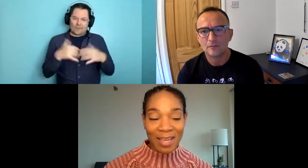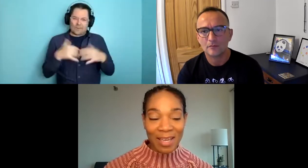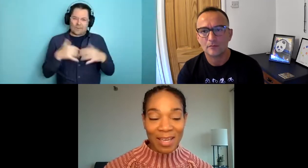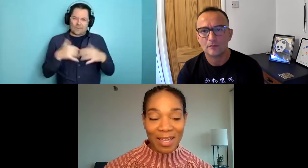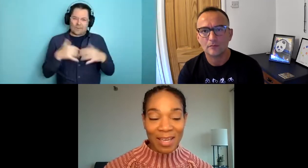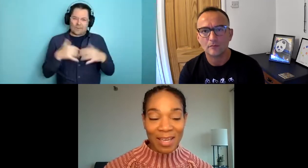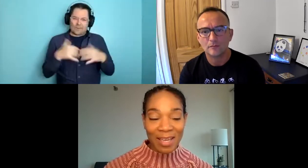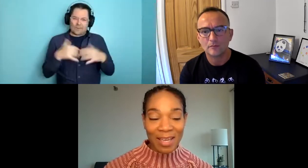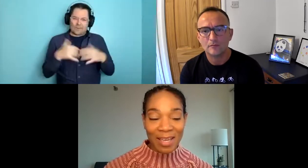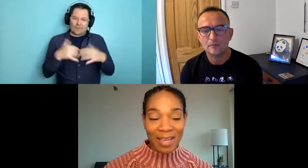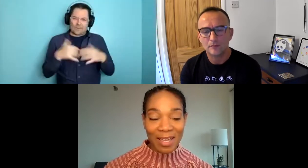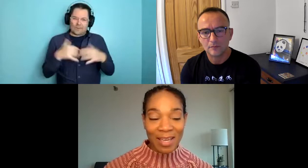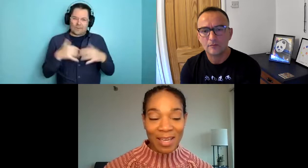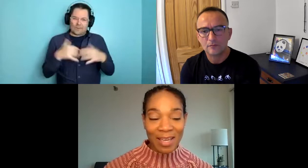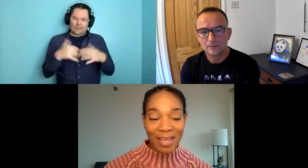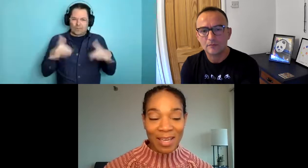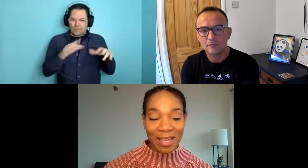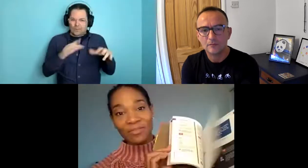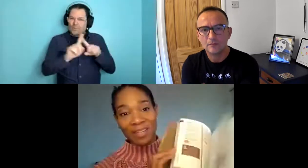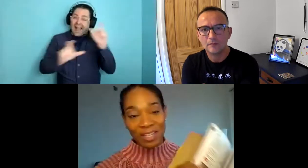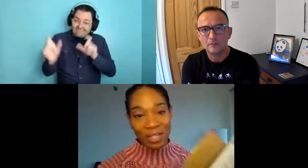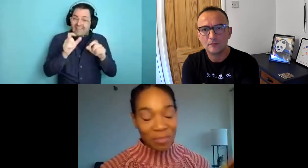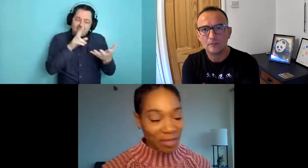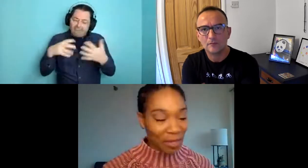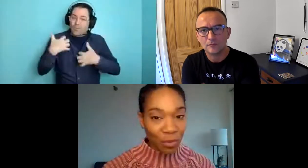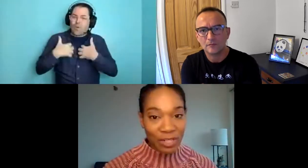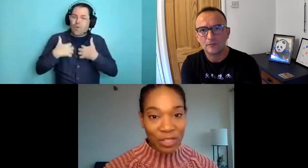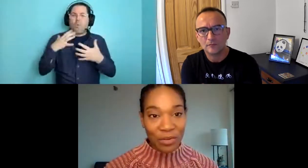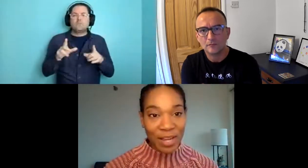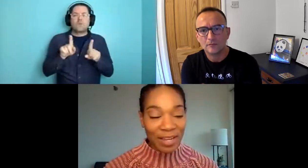that was not just a celebration or an educational tool